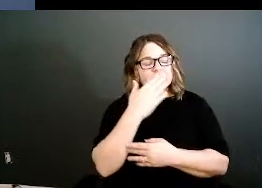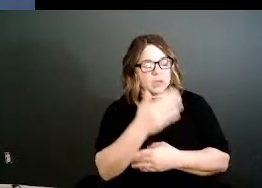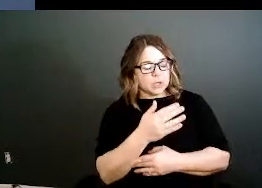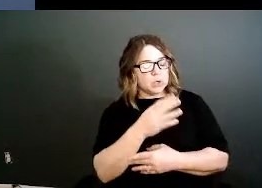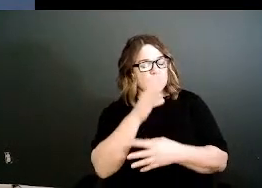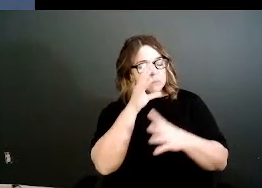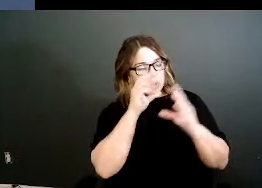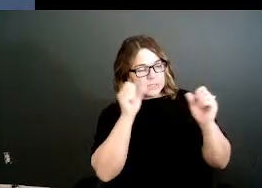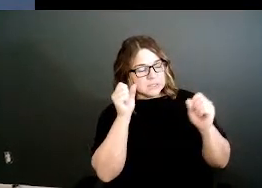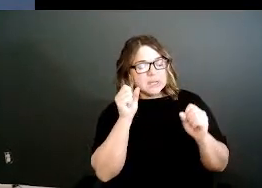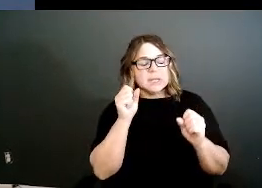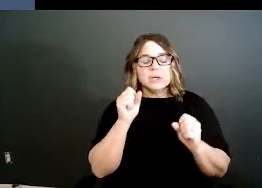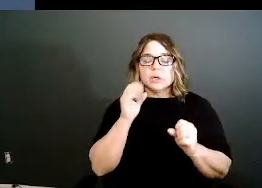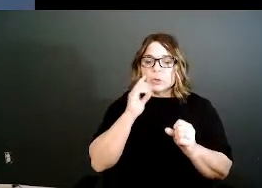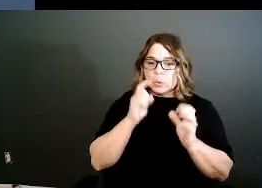THE 2022 CAPITAL PROGRAM AND WITHIN THE SIX-YEAR